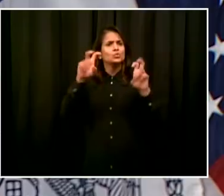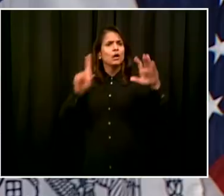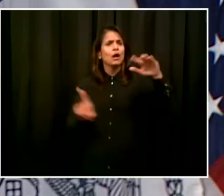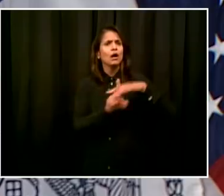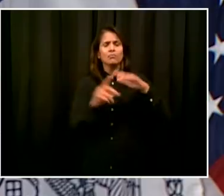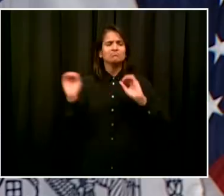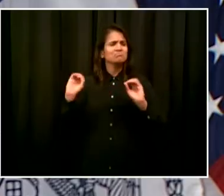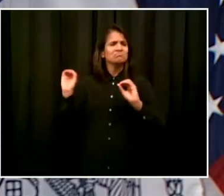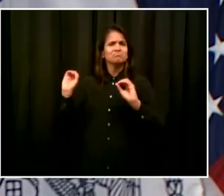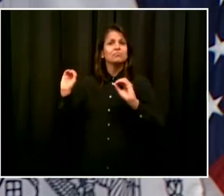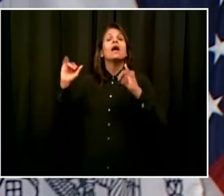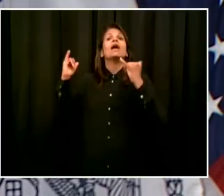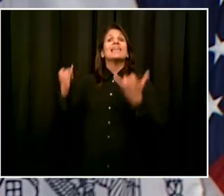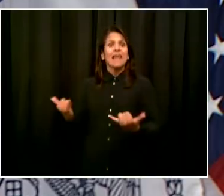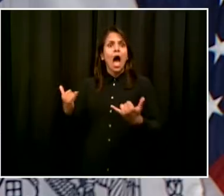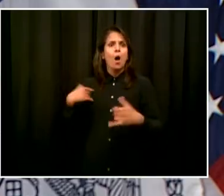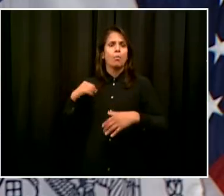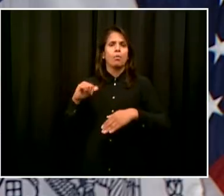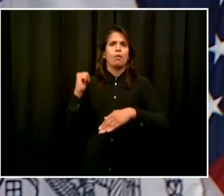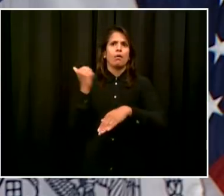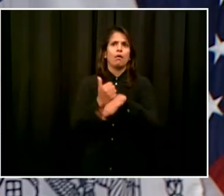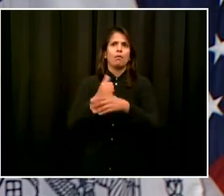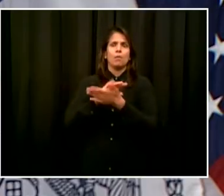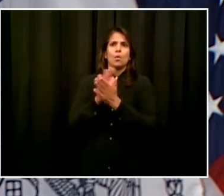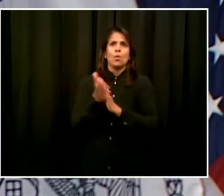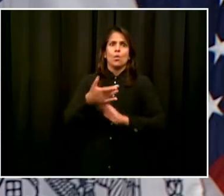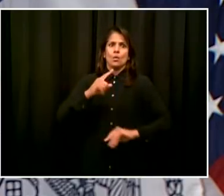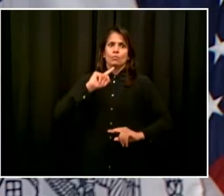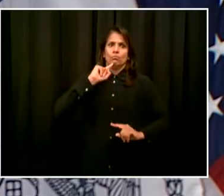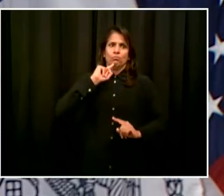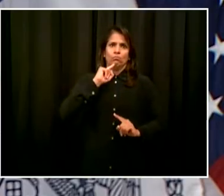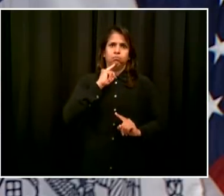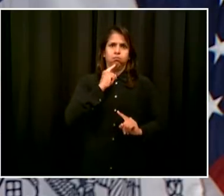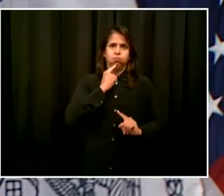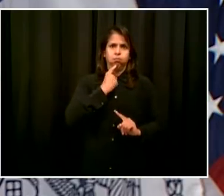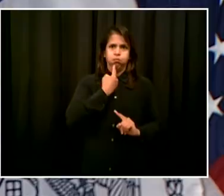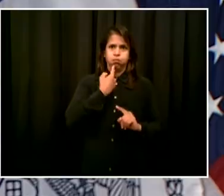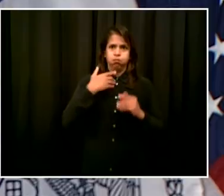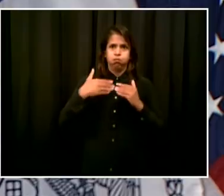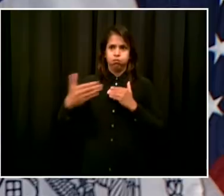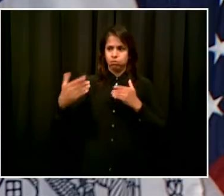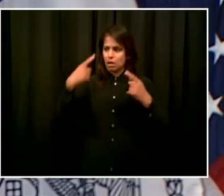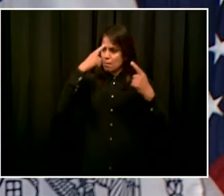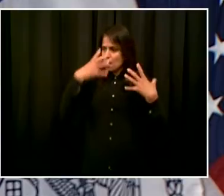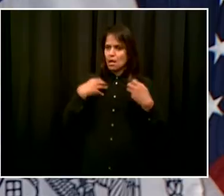REALLY WAS MENTAL STRATEGY, AND IN MANY WAYS OUR PRISON SYSTEME BCE AMA PLACE WHERE PEOPLE HAD